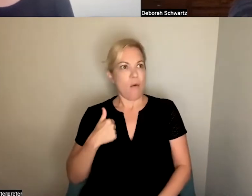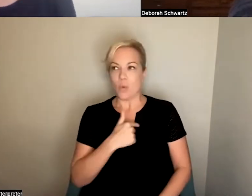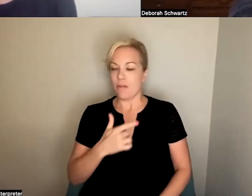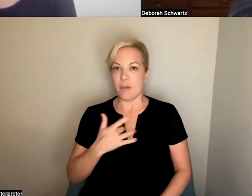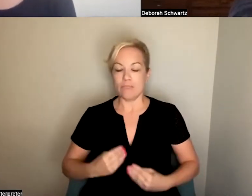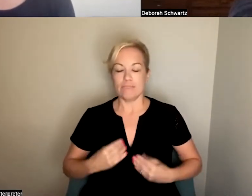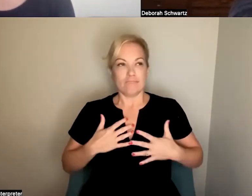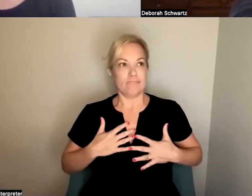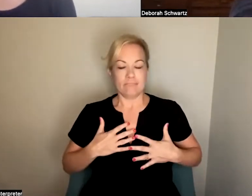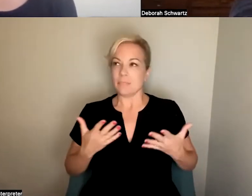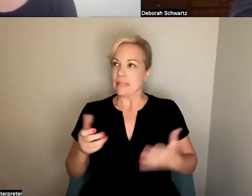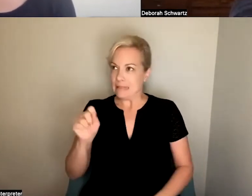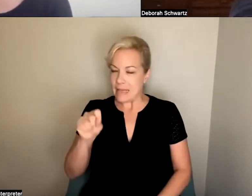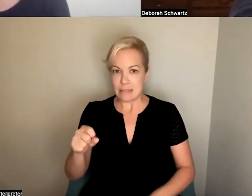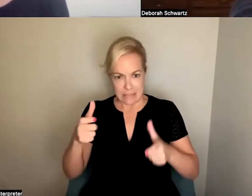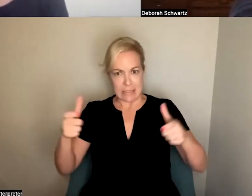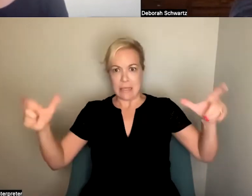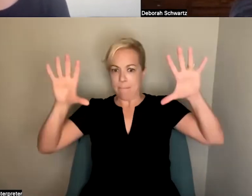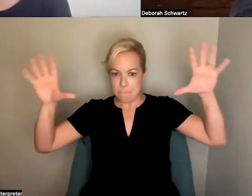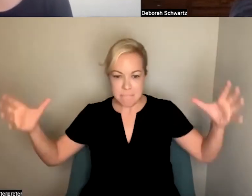and I think that's, yeah, that's really powerful and that's the way forward.